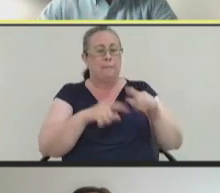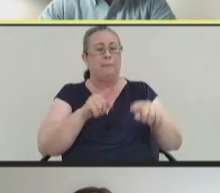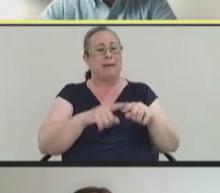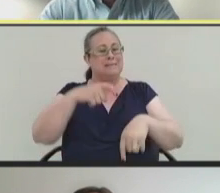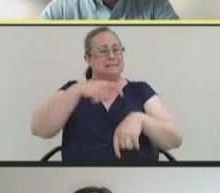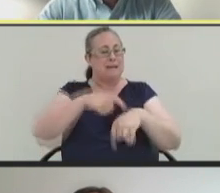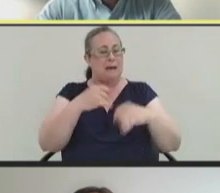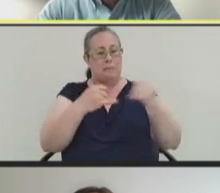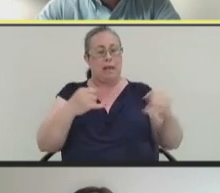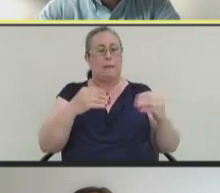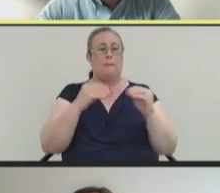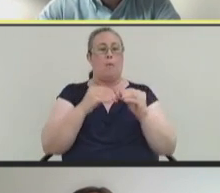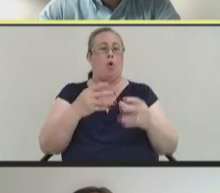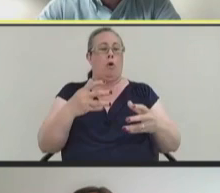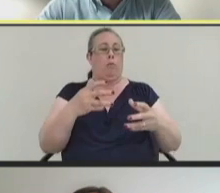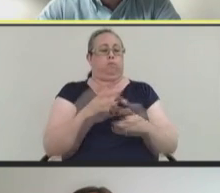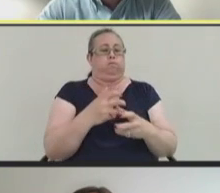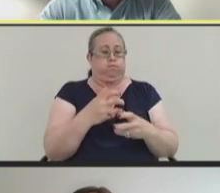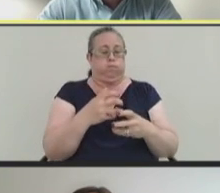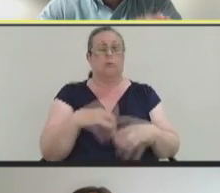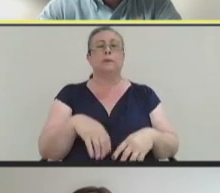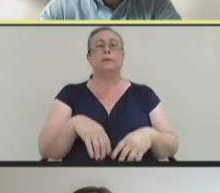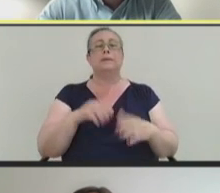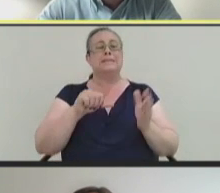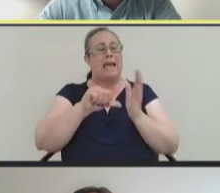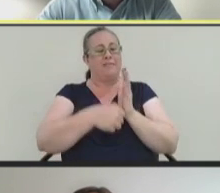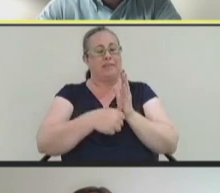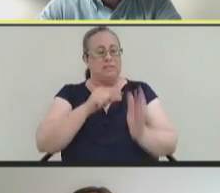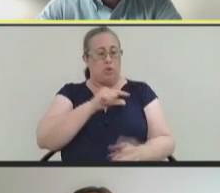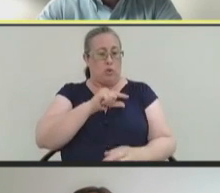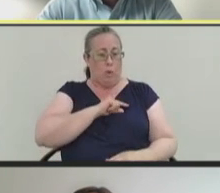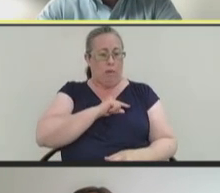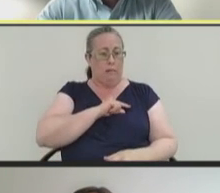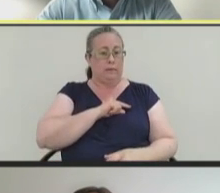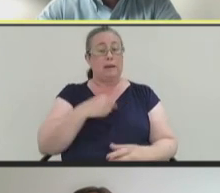And so, emphasis on quality, it's something I realized as I was even sitting here listening